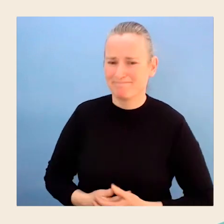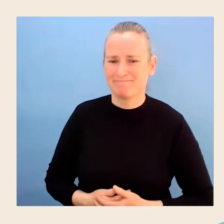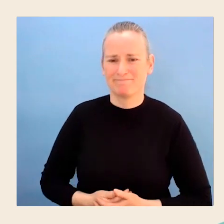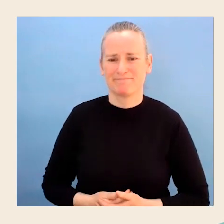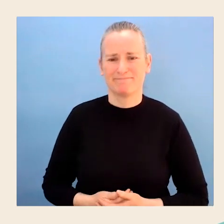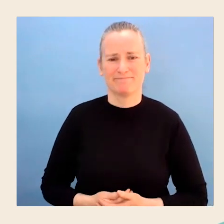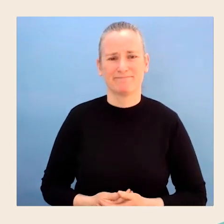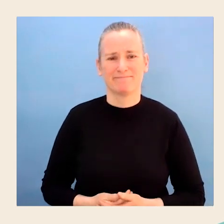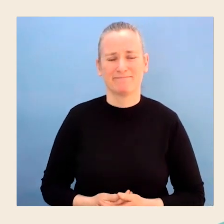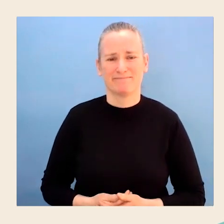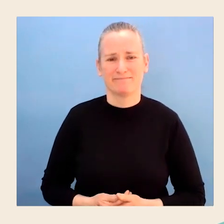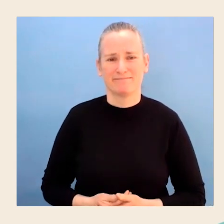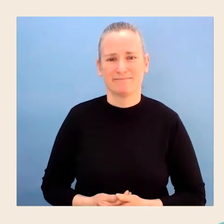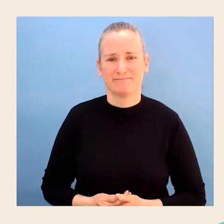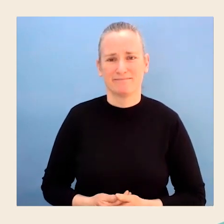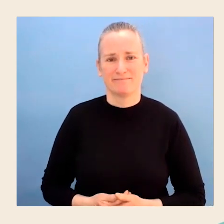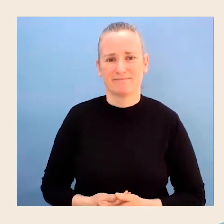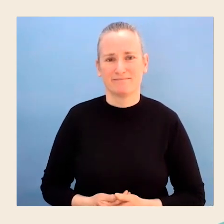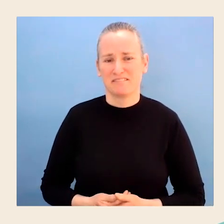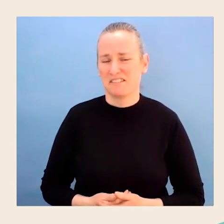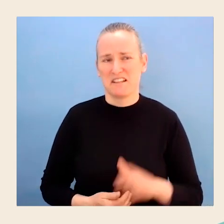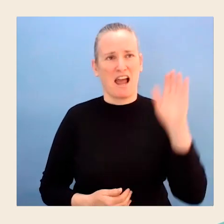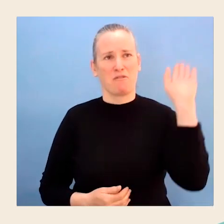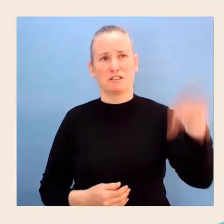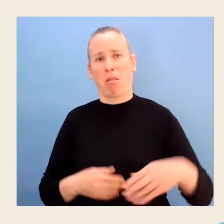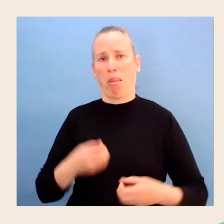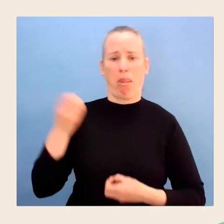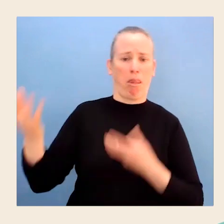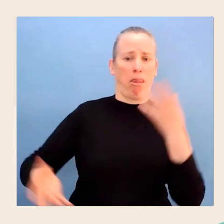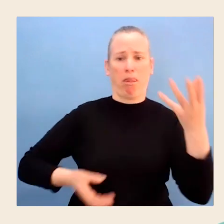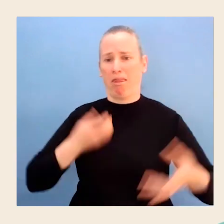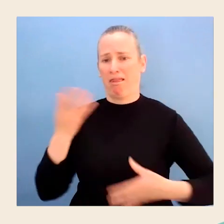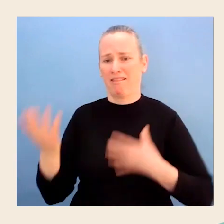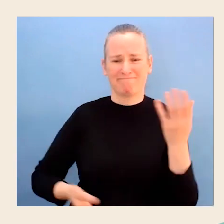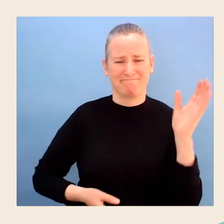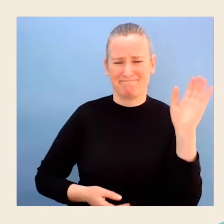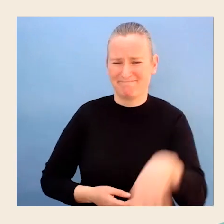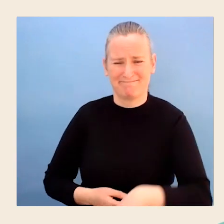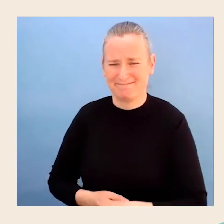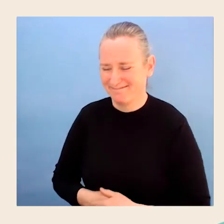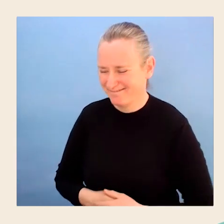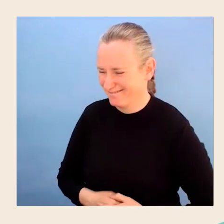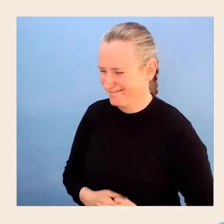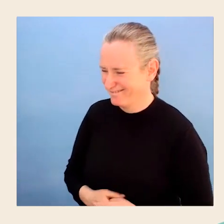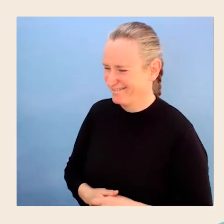I was on a rant, no you're good. You do inspire me,